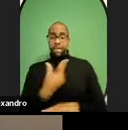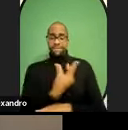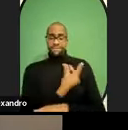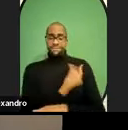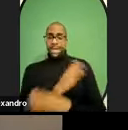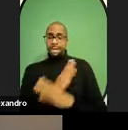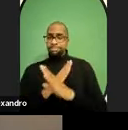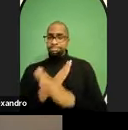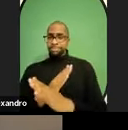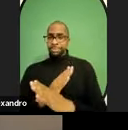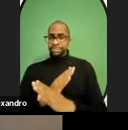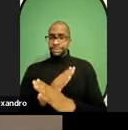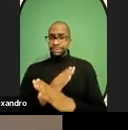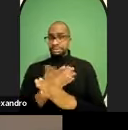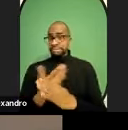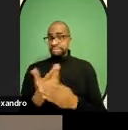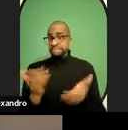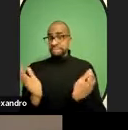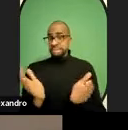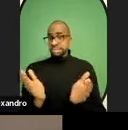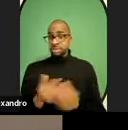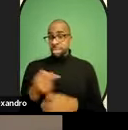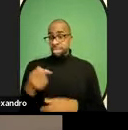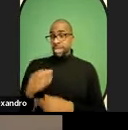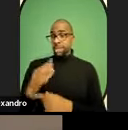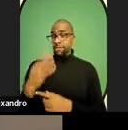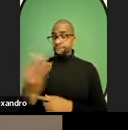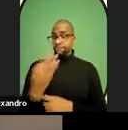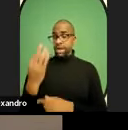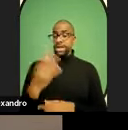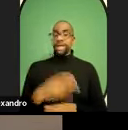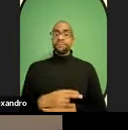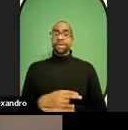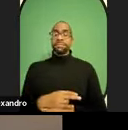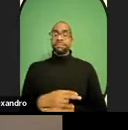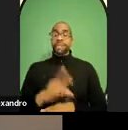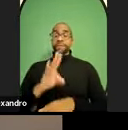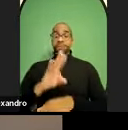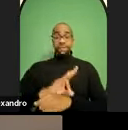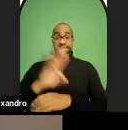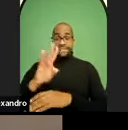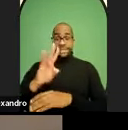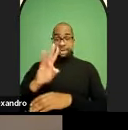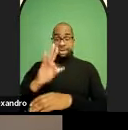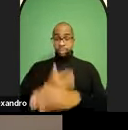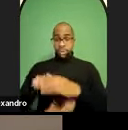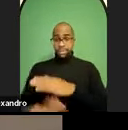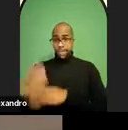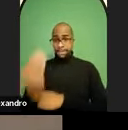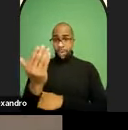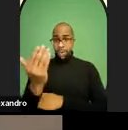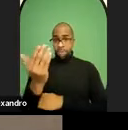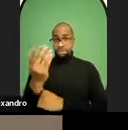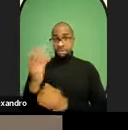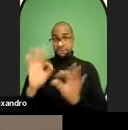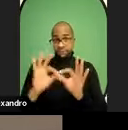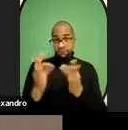rehabilitation center is having a children's vaccine session. on this Friday. the morning to accommodate family